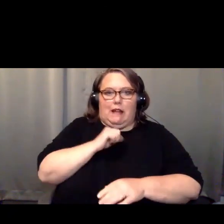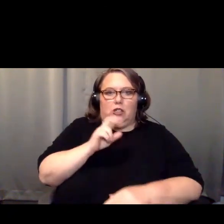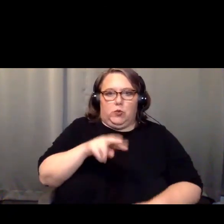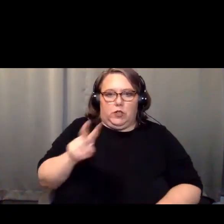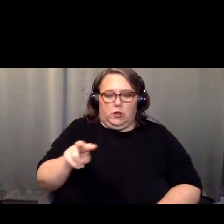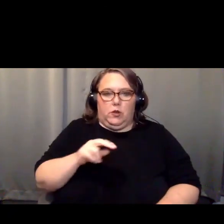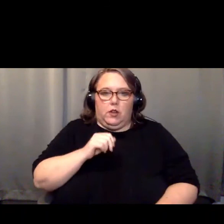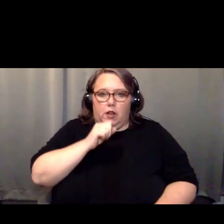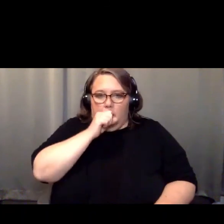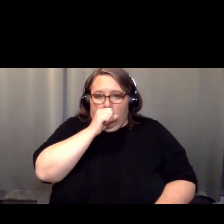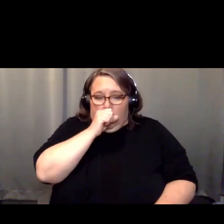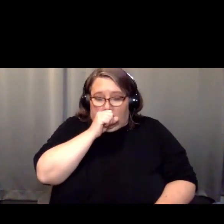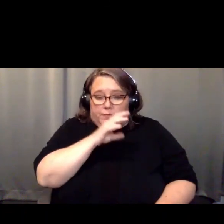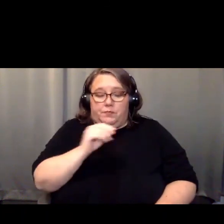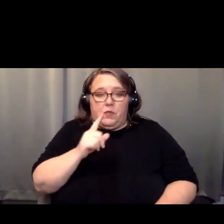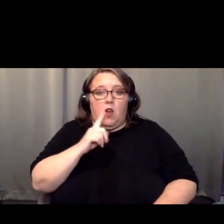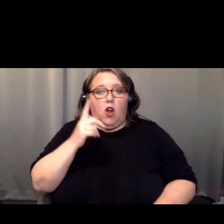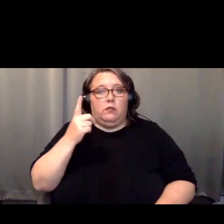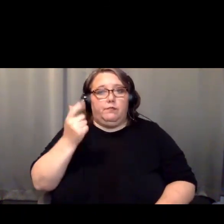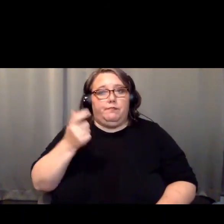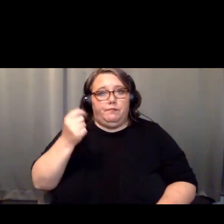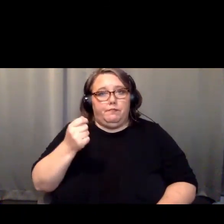and who are receiving benefits